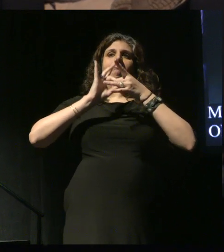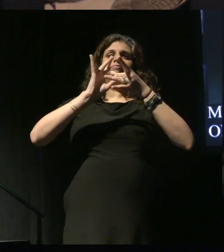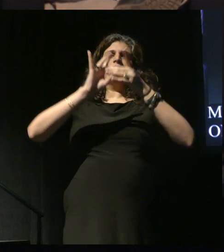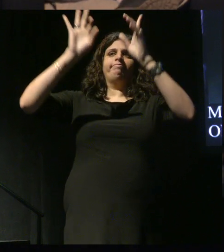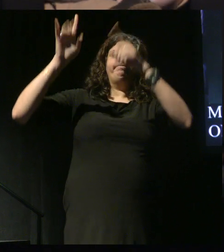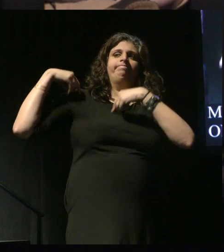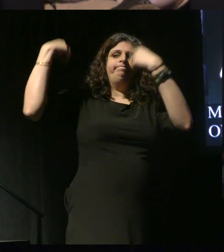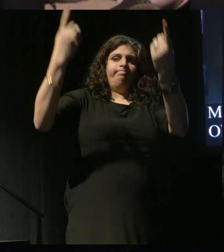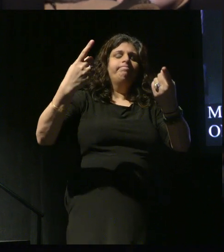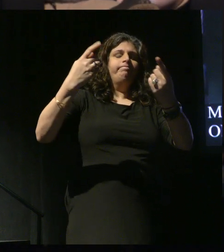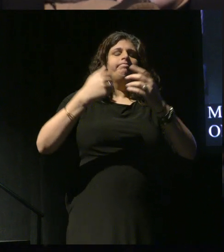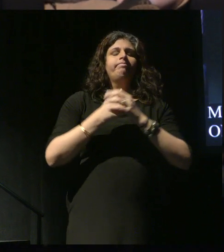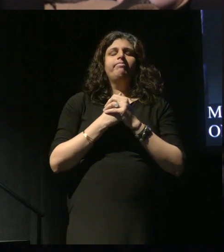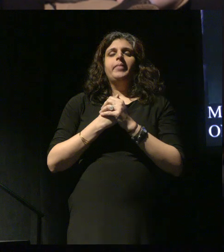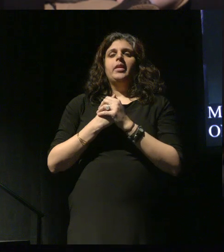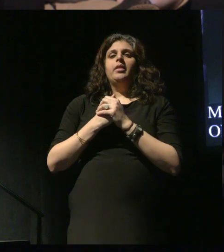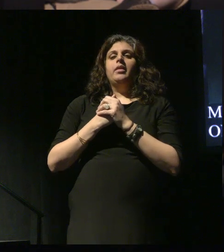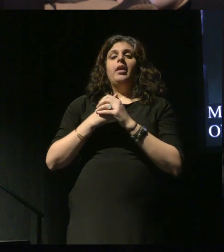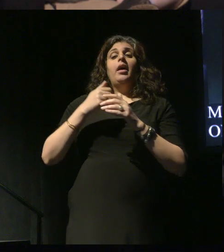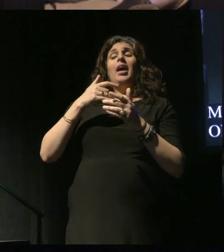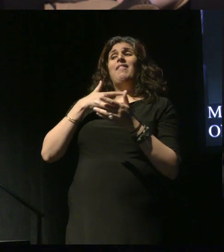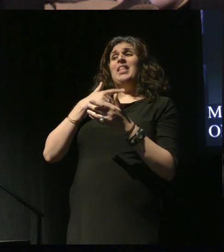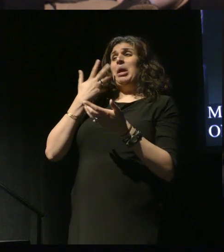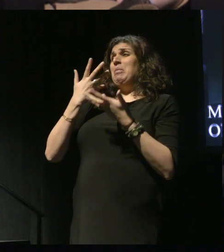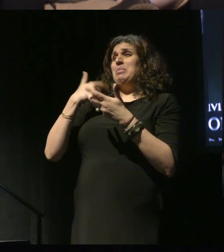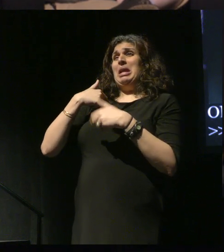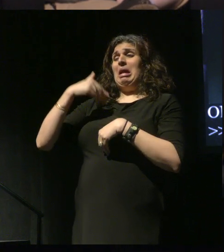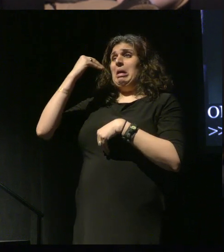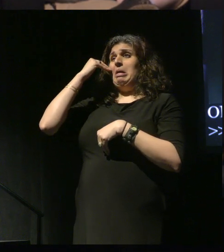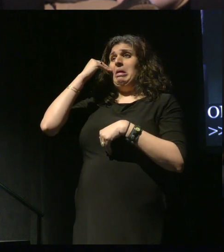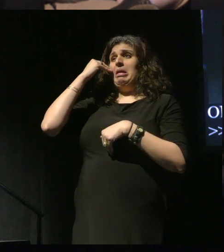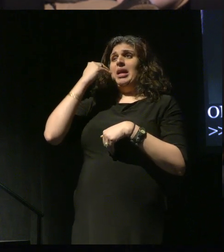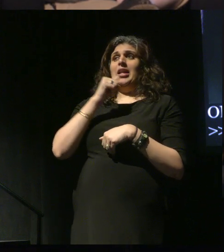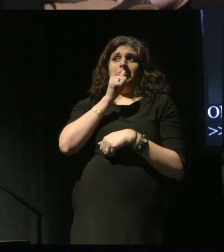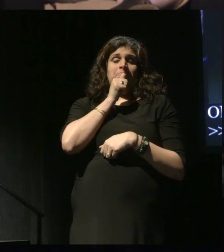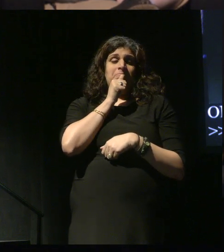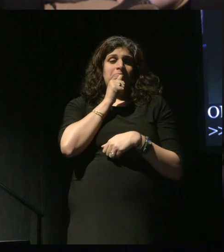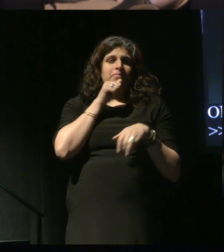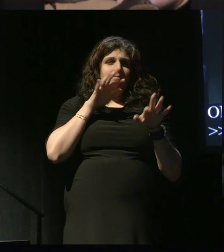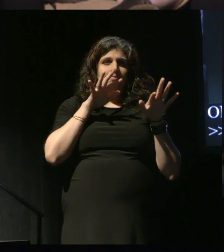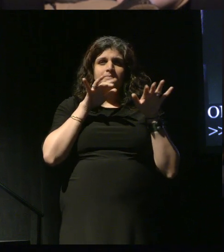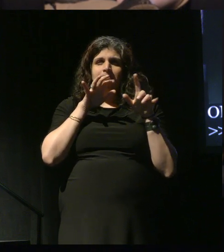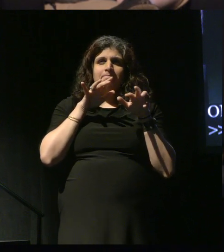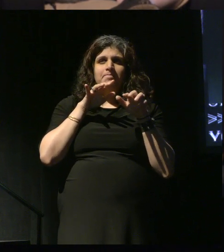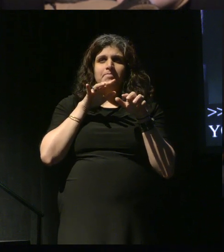Yes, yes. And I mean, I feel like I might've been aware of you first. I was like secretly doing a little bit of like